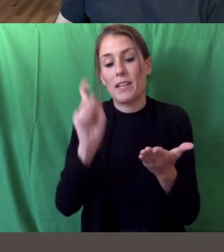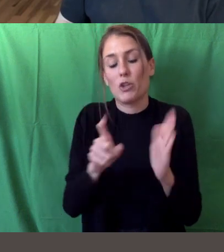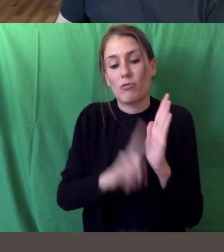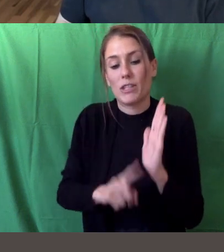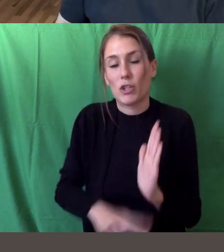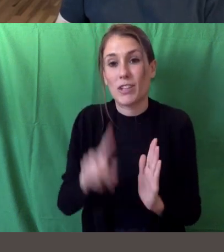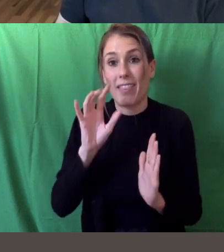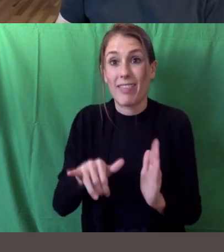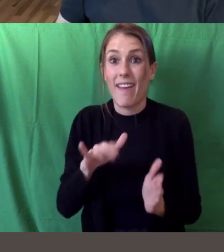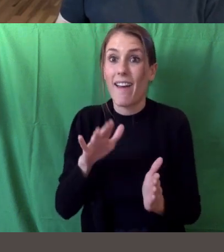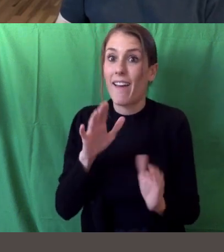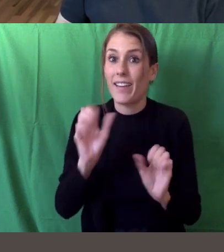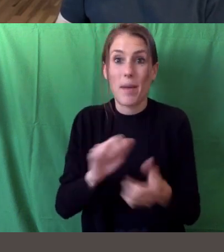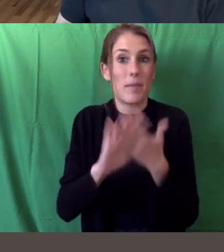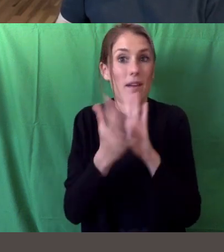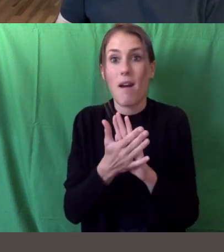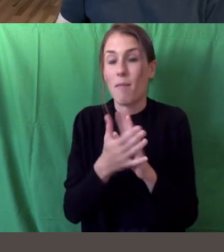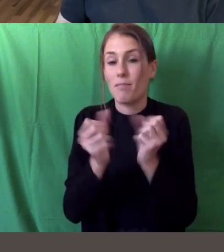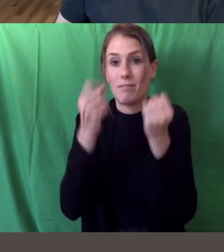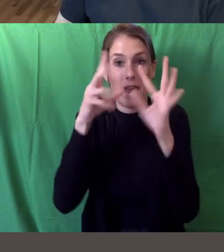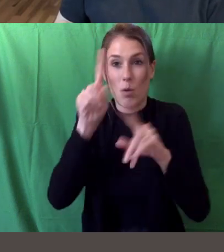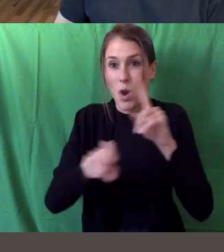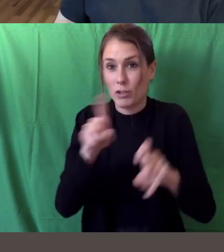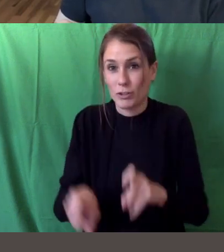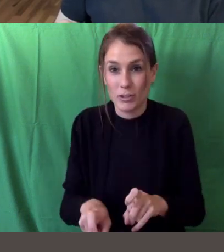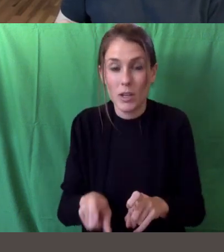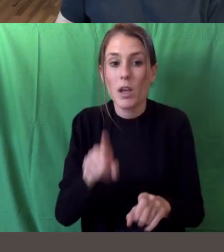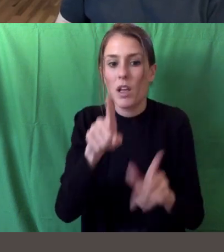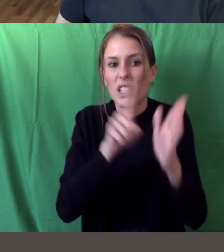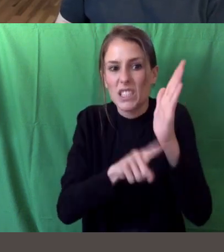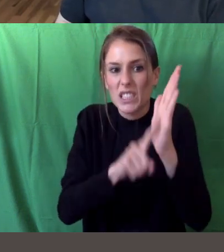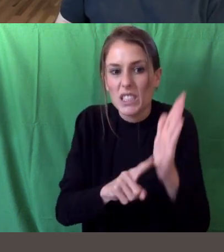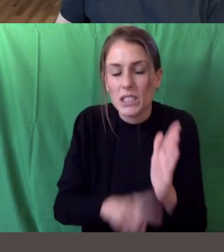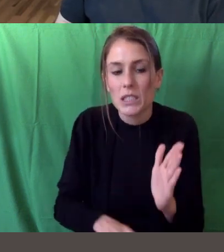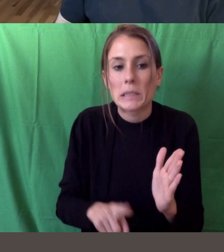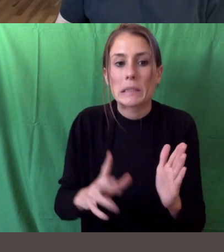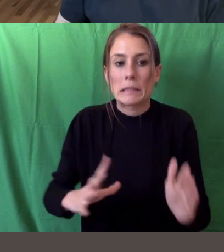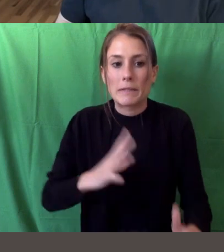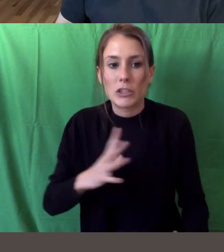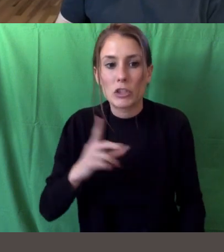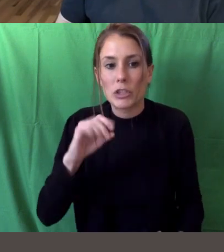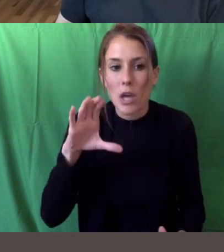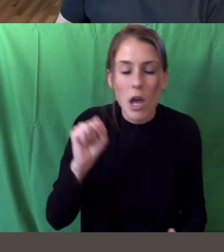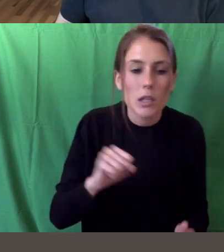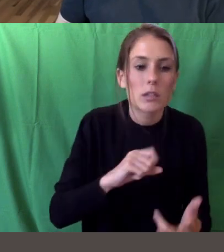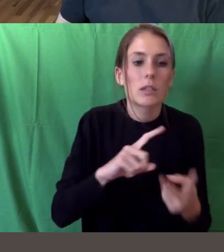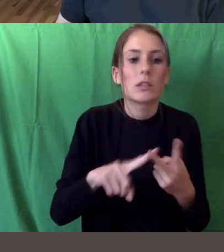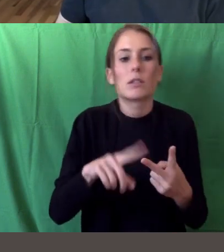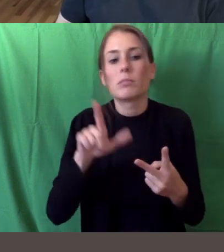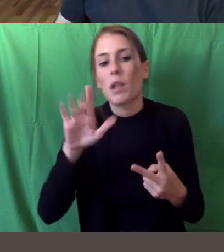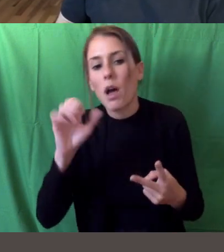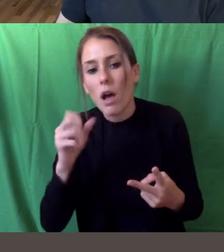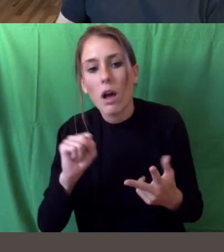but this can quickly spiral into a lot of questions. As you research and stumble upon official docs, blogs, tutorials,